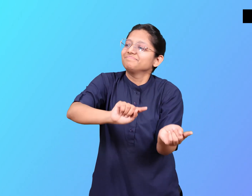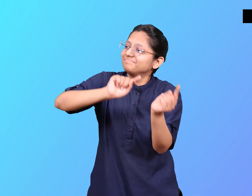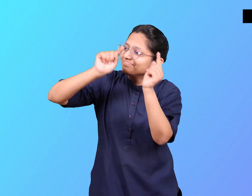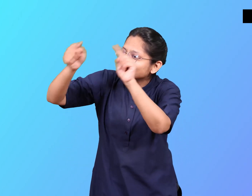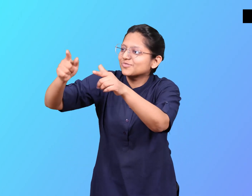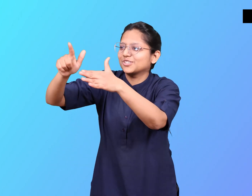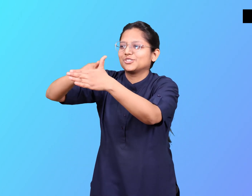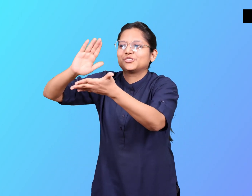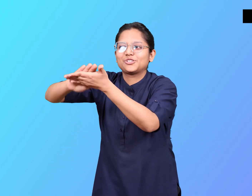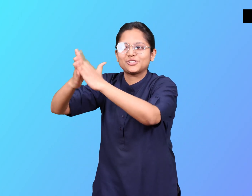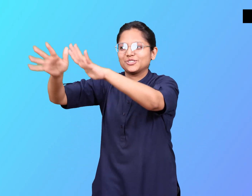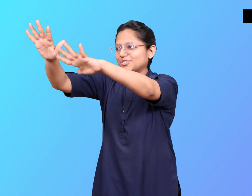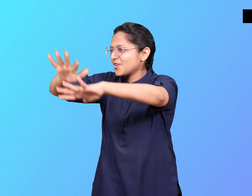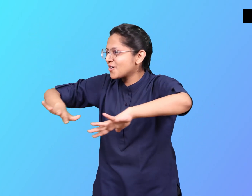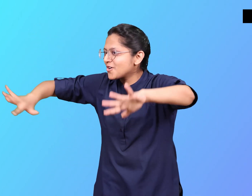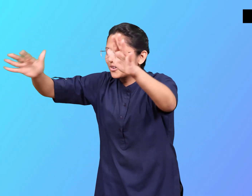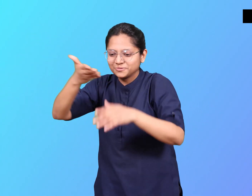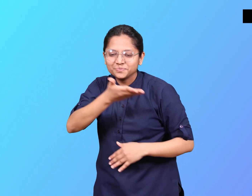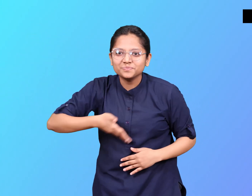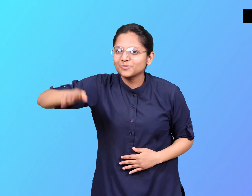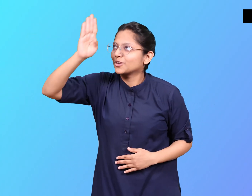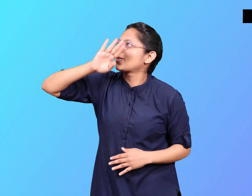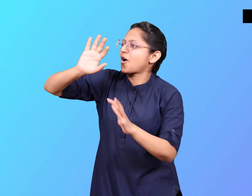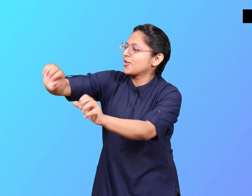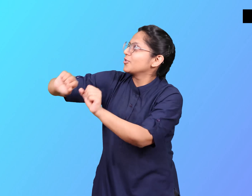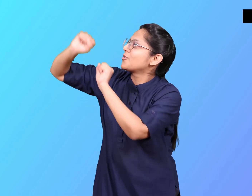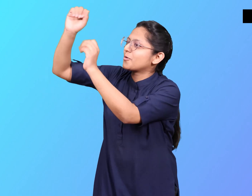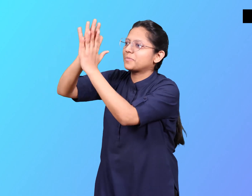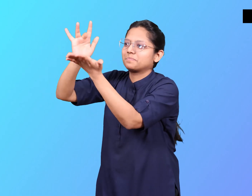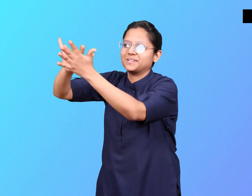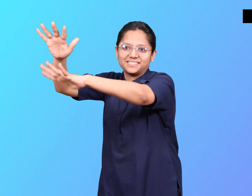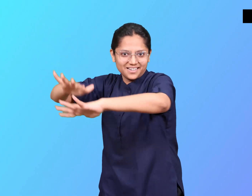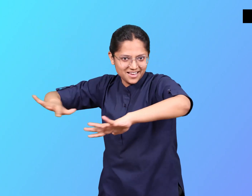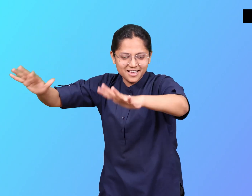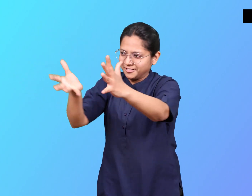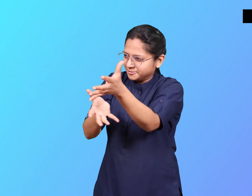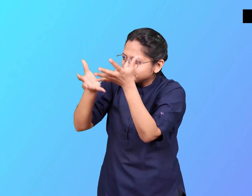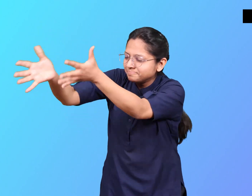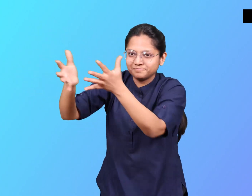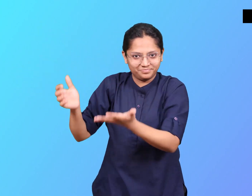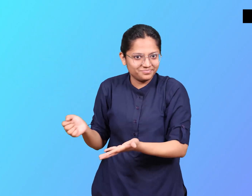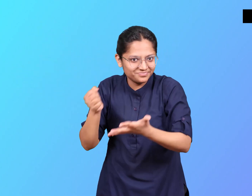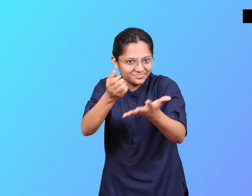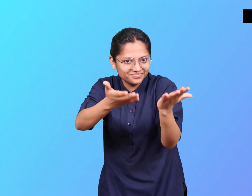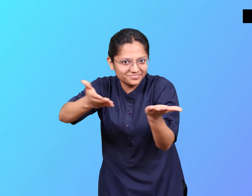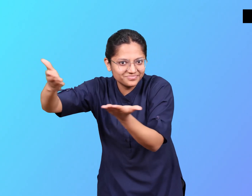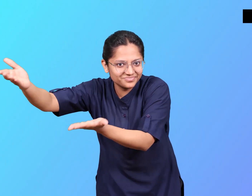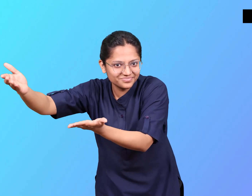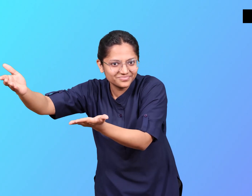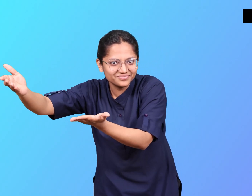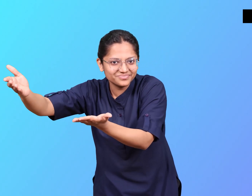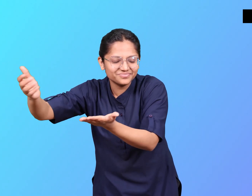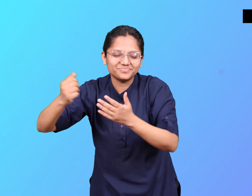They were told to take them to God’s Temple in Jerusalem.